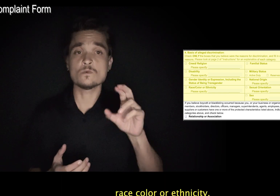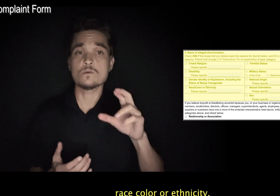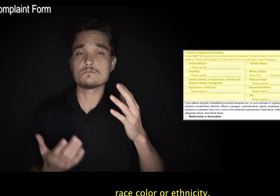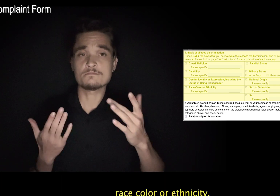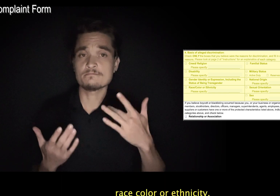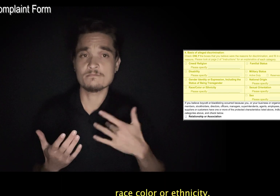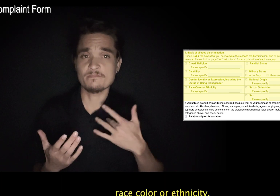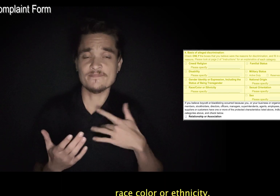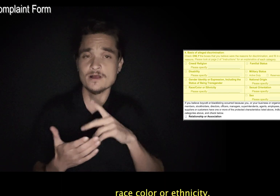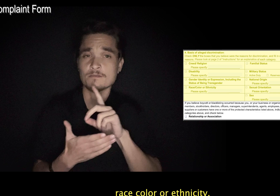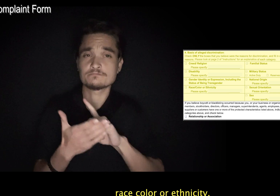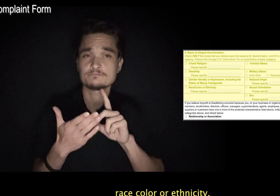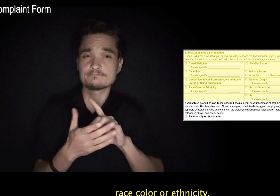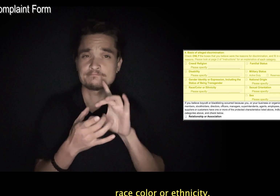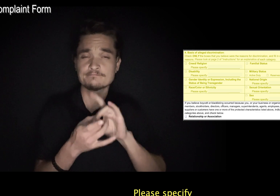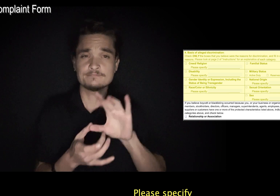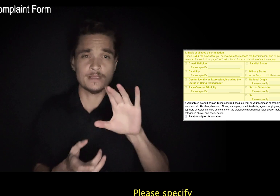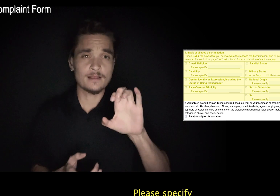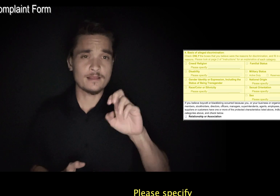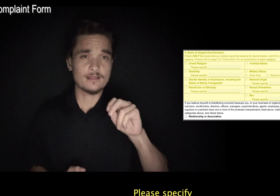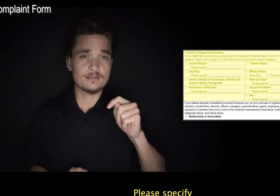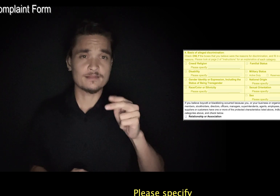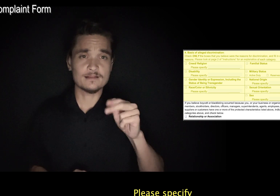race color or ethnicity. Please specify